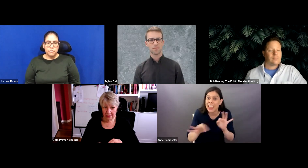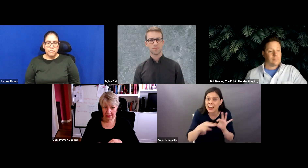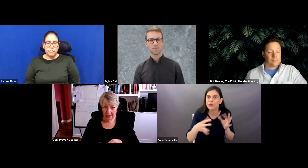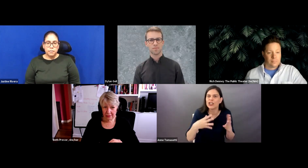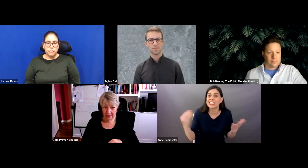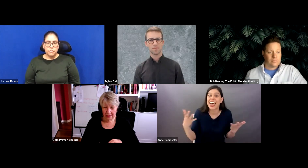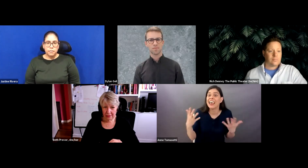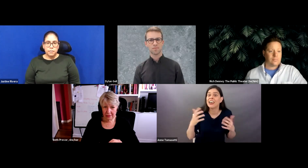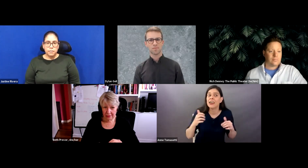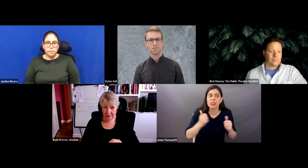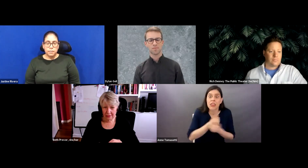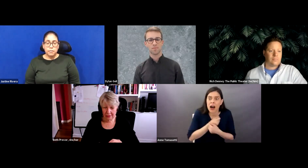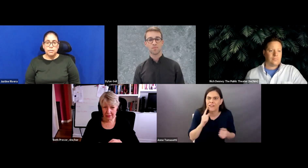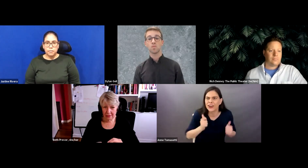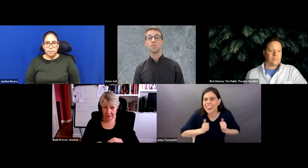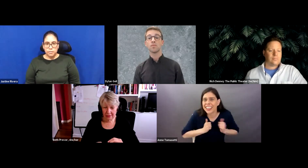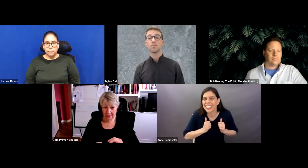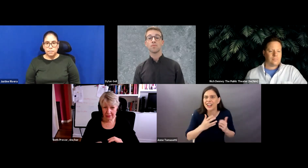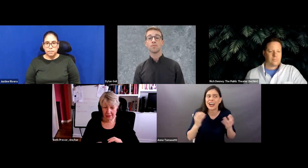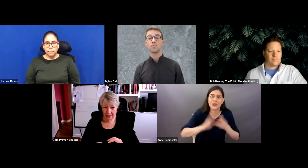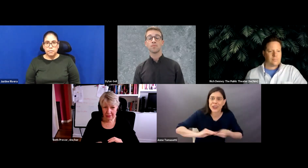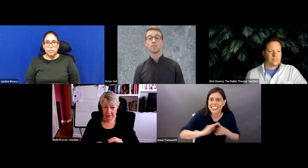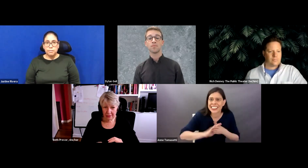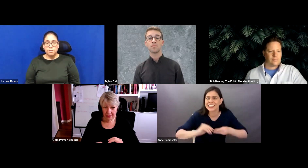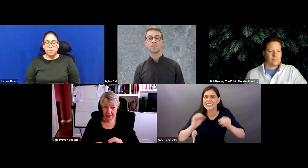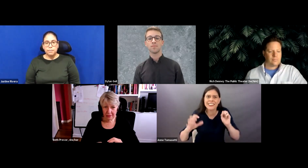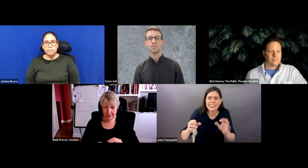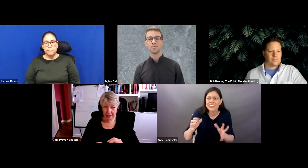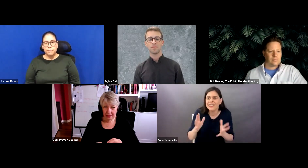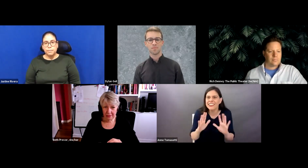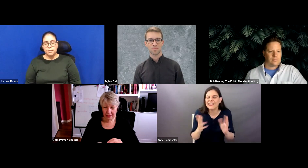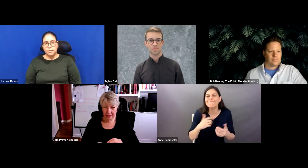we were able to share our normally 3D language in a 2D